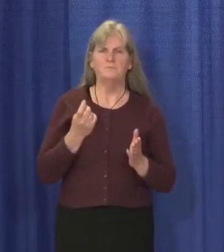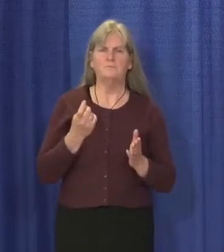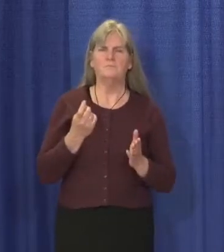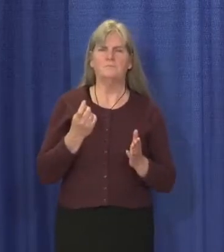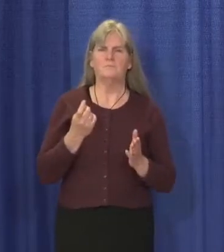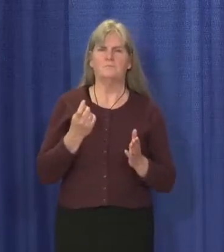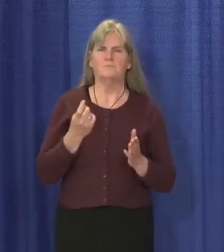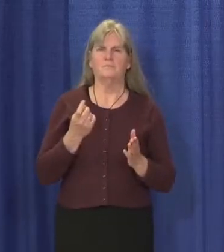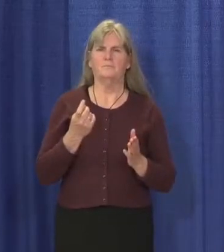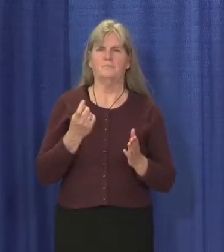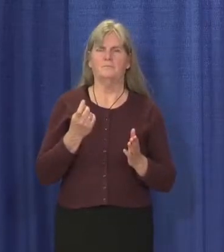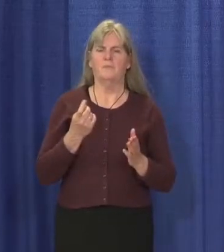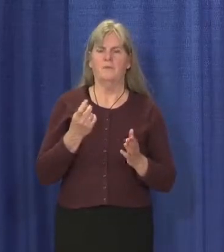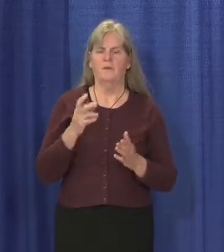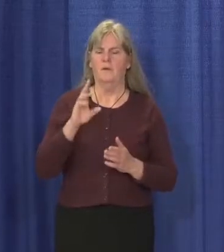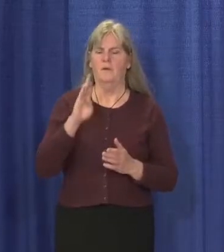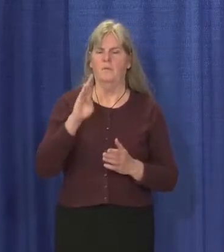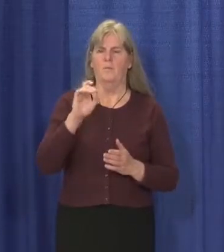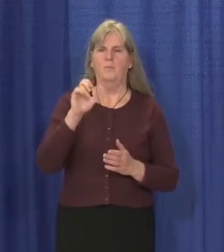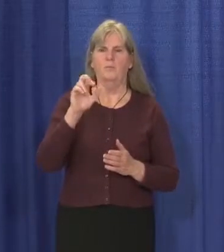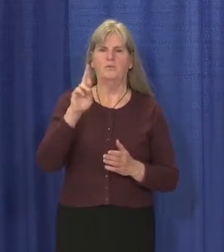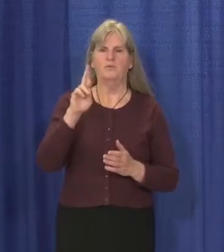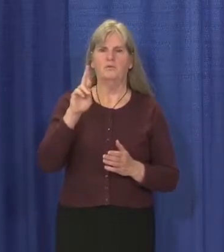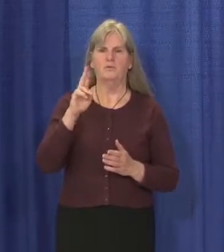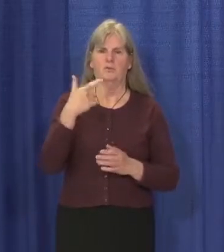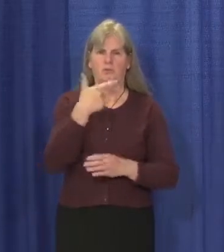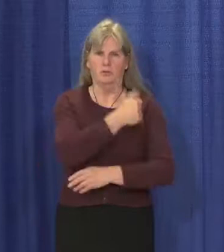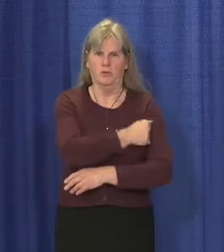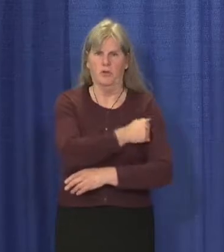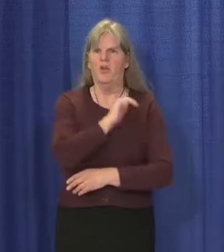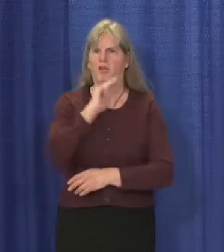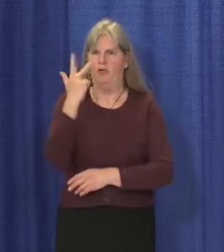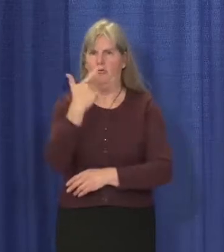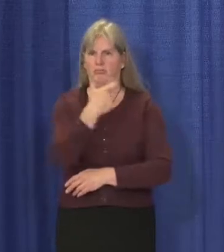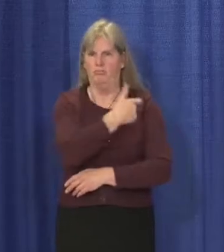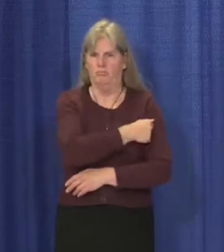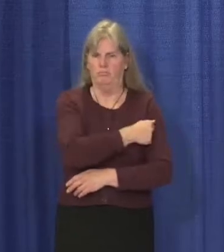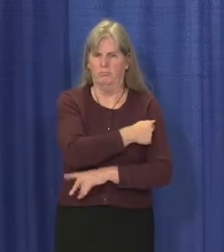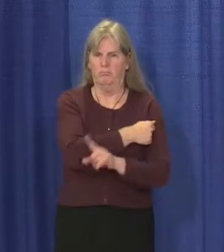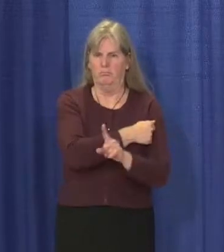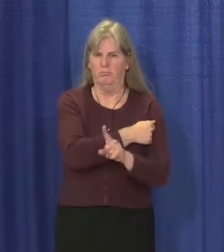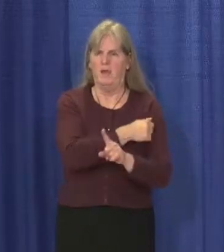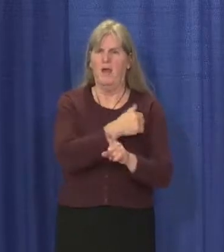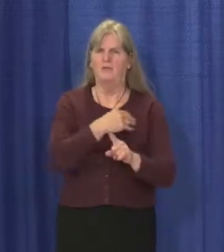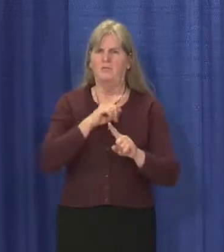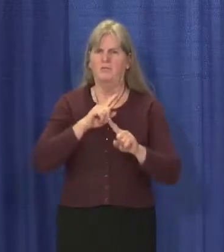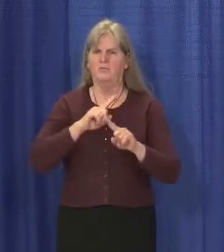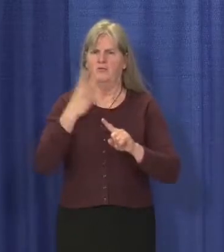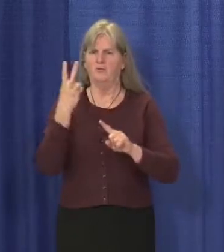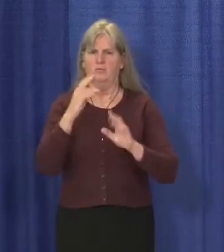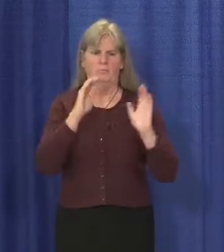It's about booster shots. And there are at what was stories.